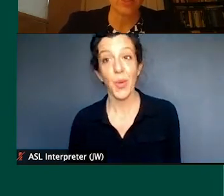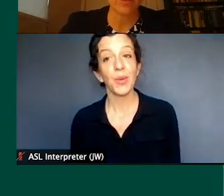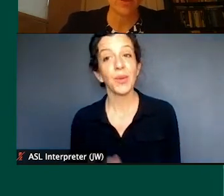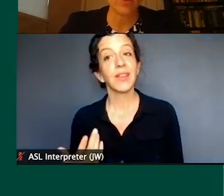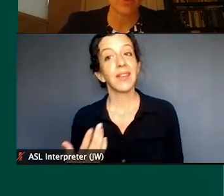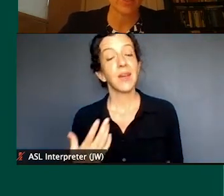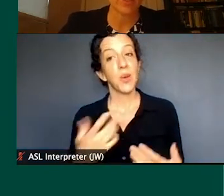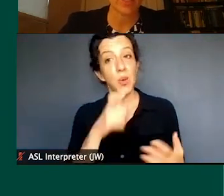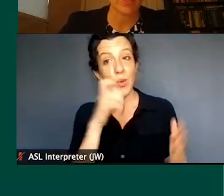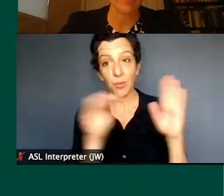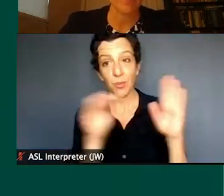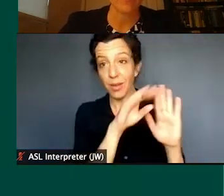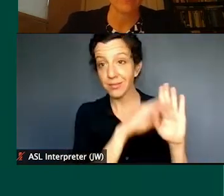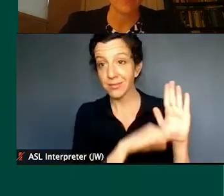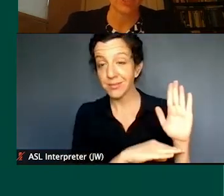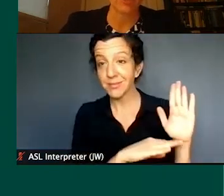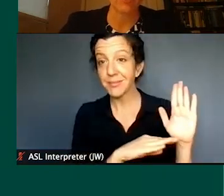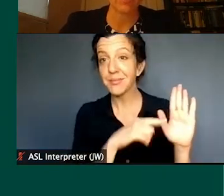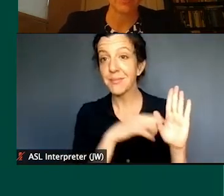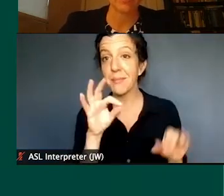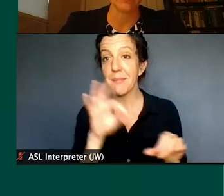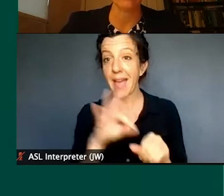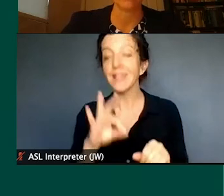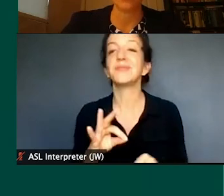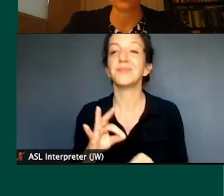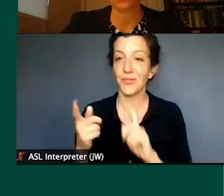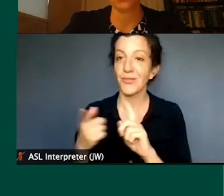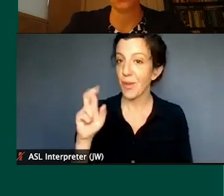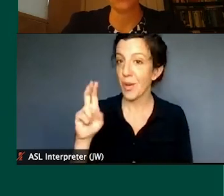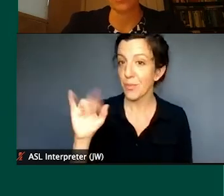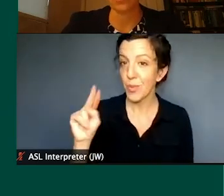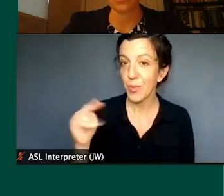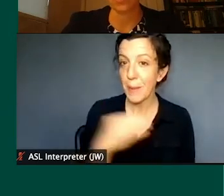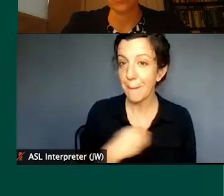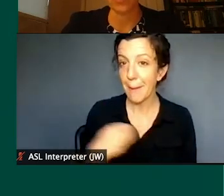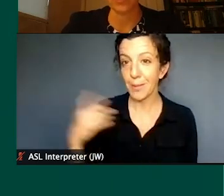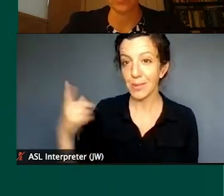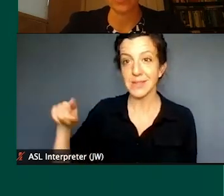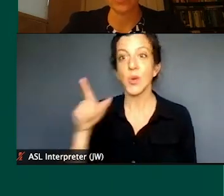to report infection-related information to the federal government already.